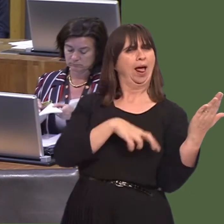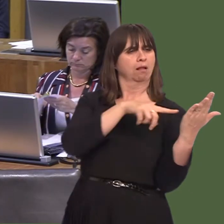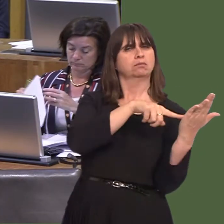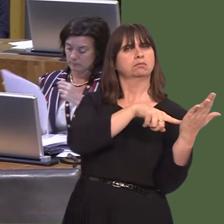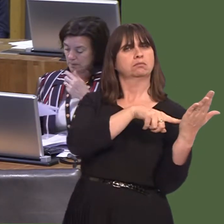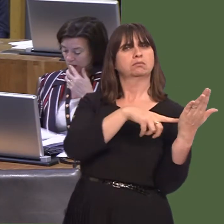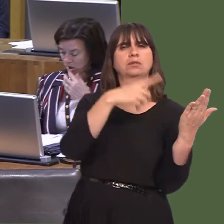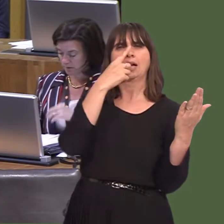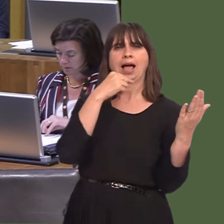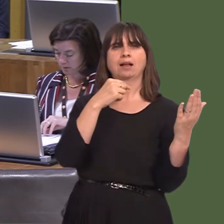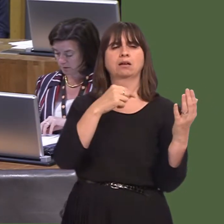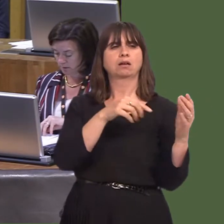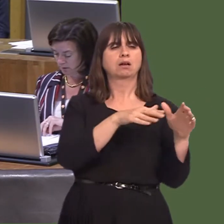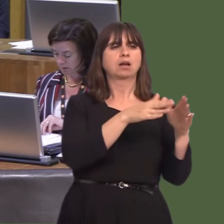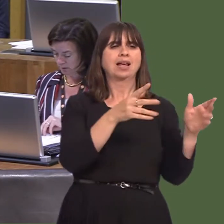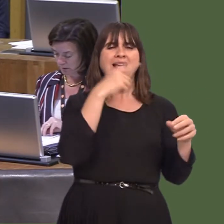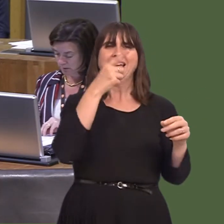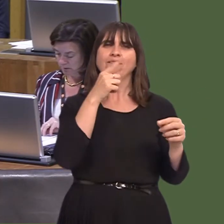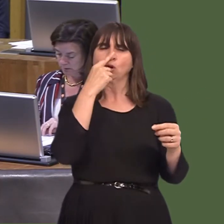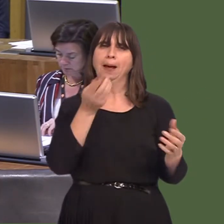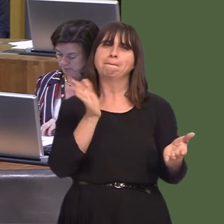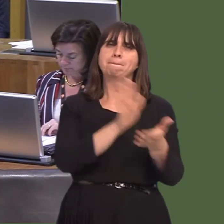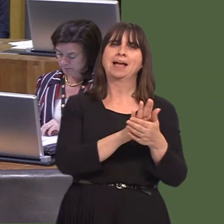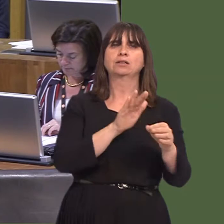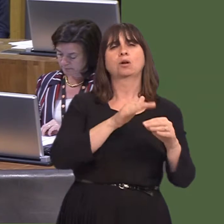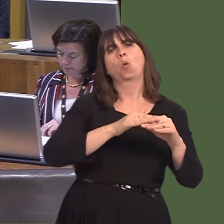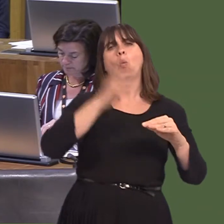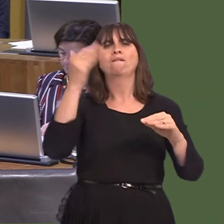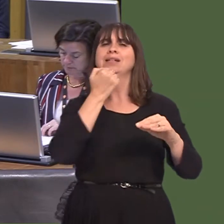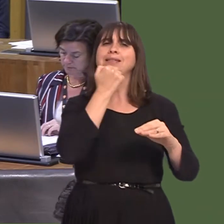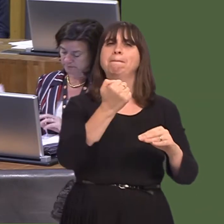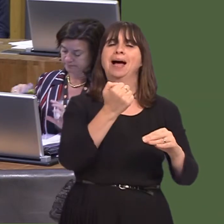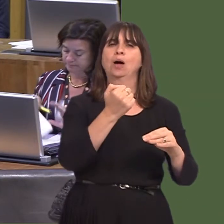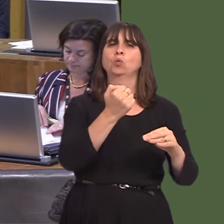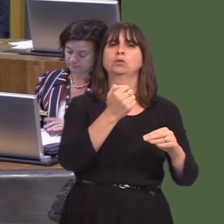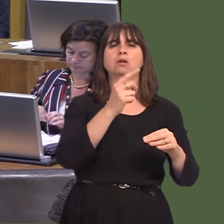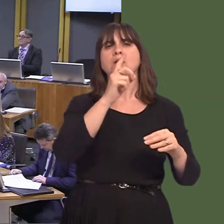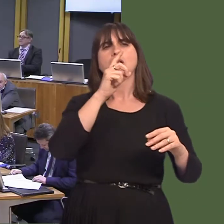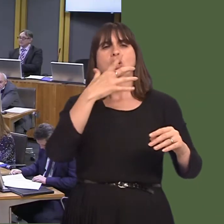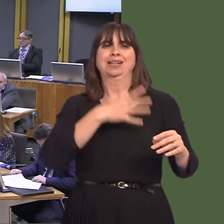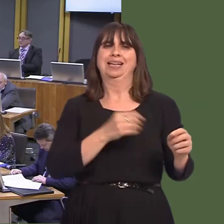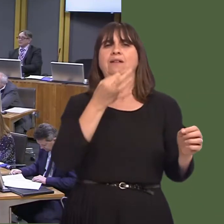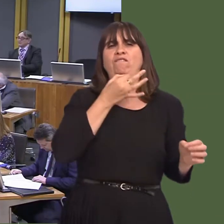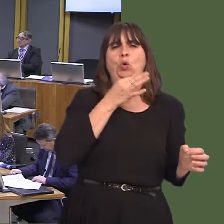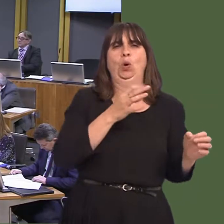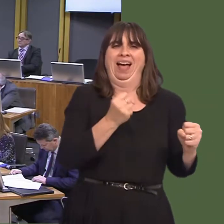machines with a stake of more than £10 in respect of new betting premises licences. Well, if the maximum stake is only £2, then those powers are academic.